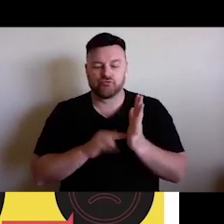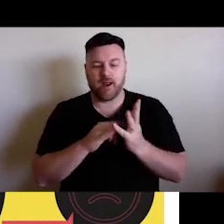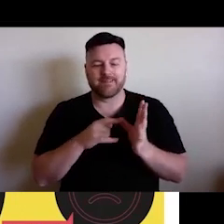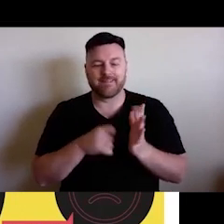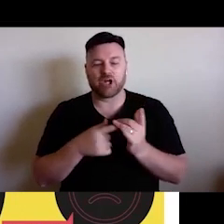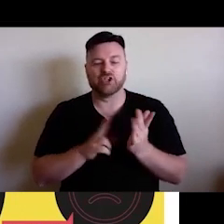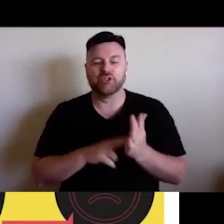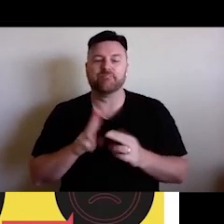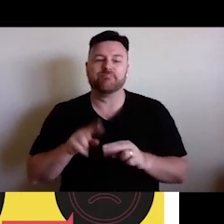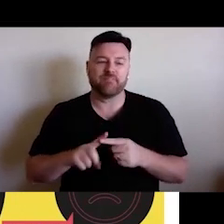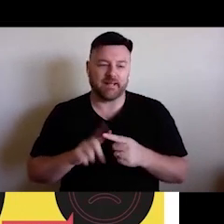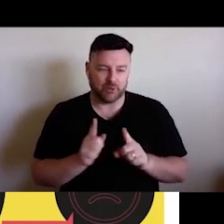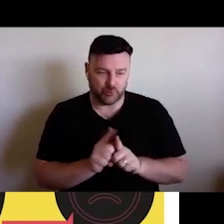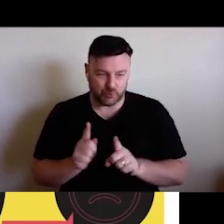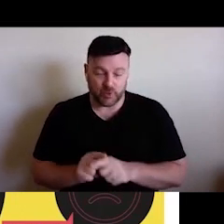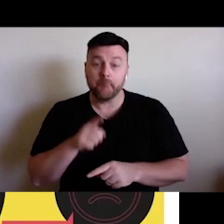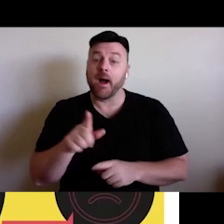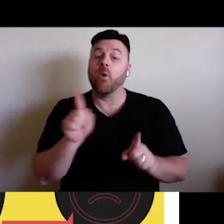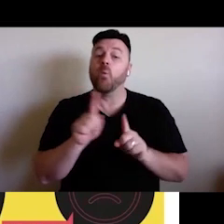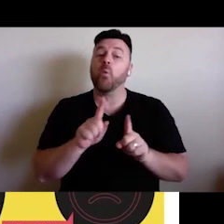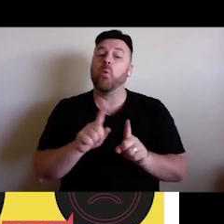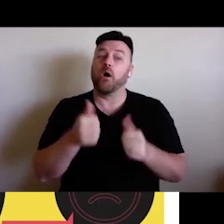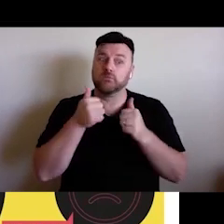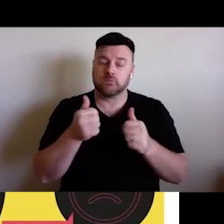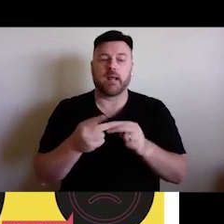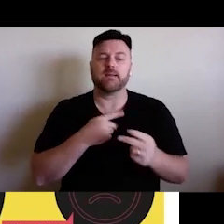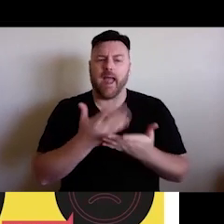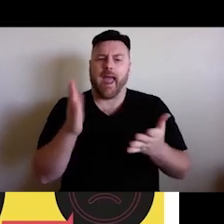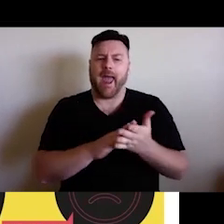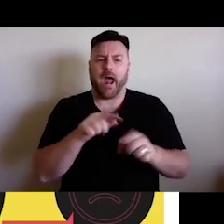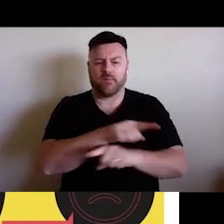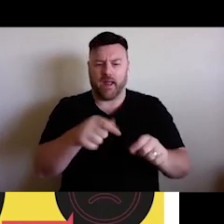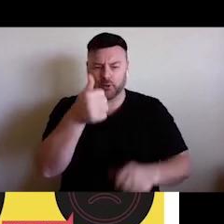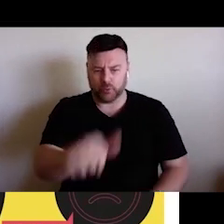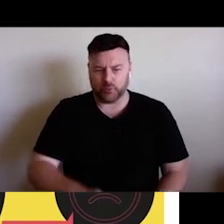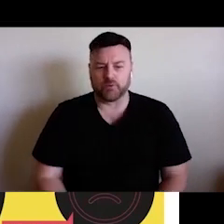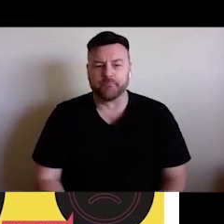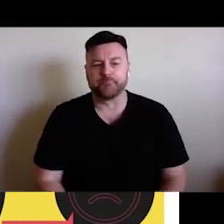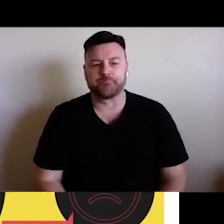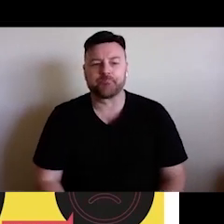Mini Museum. Hans, which you can see in the image in the middle of the